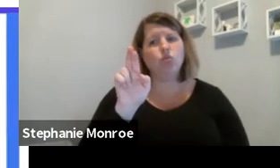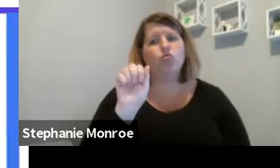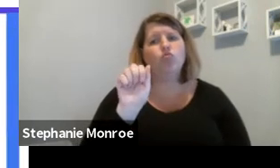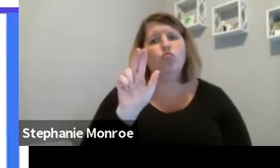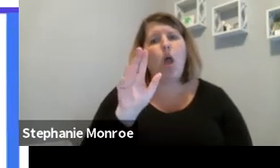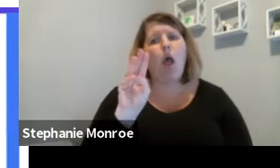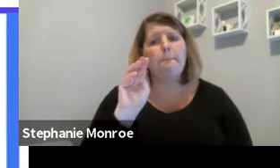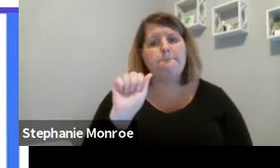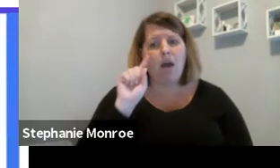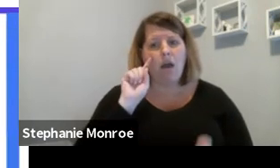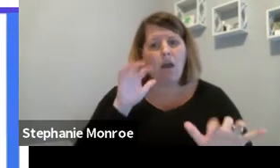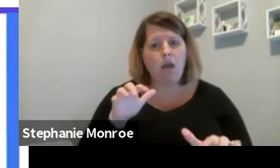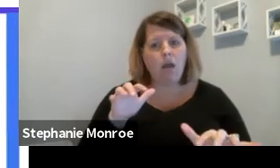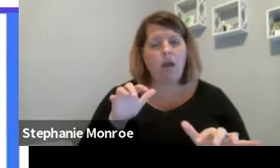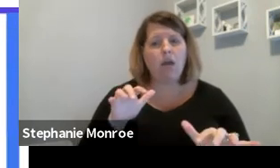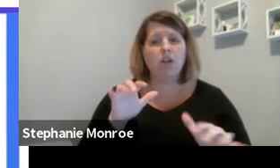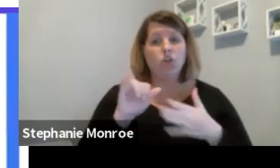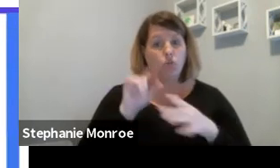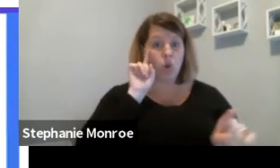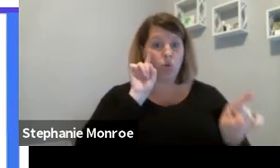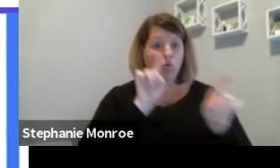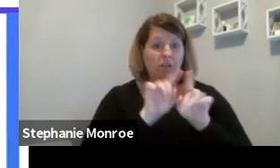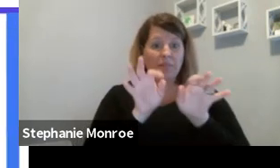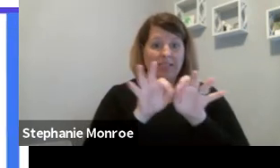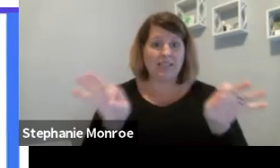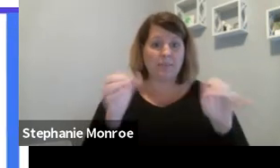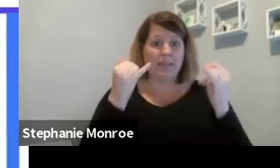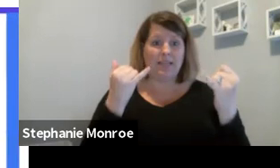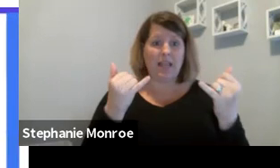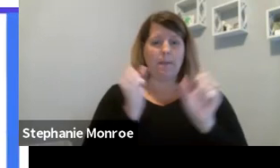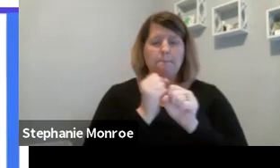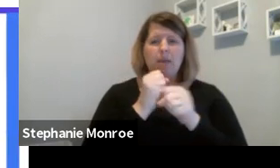Do you now agree with the statement made by Brian Rogers